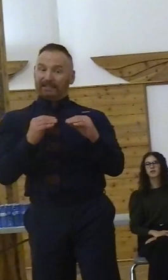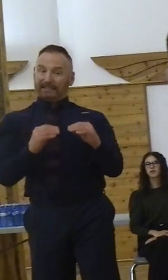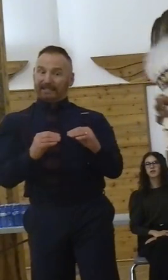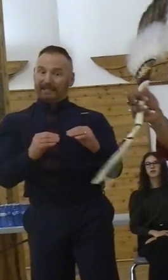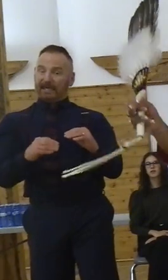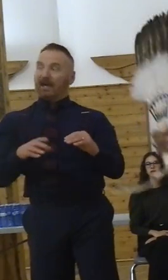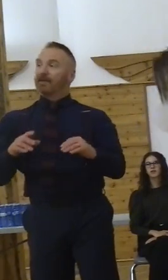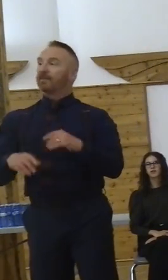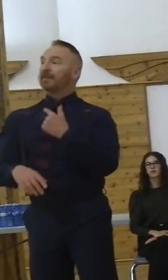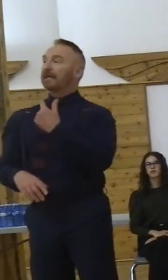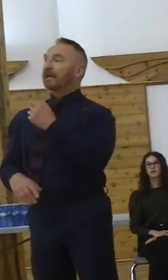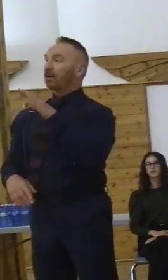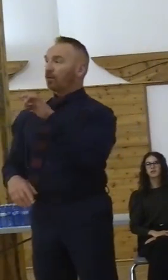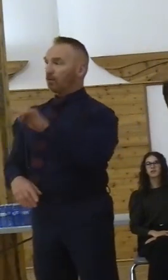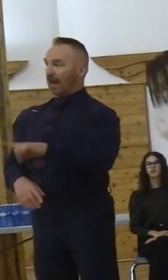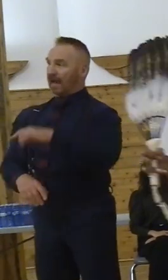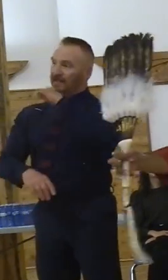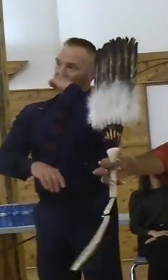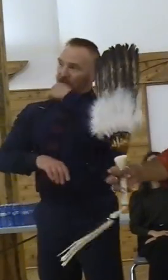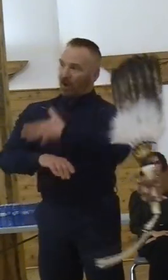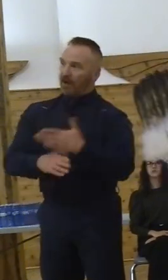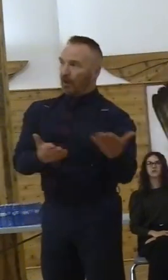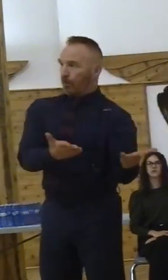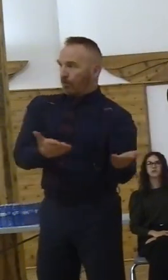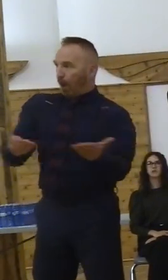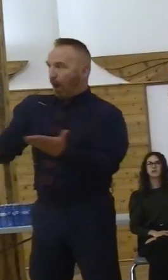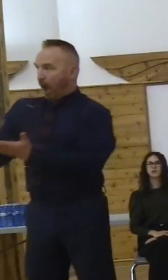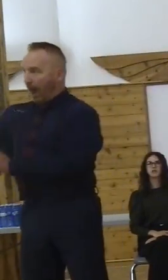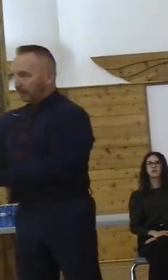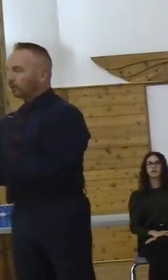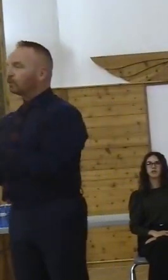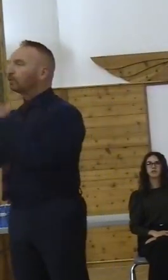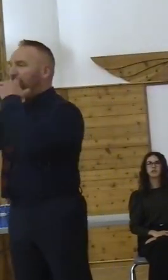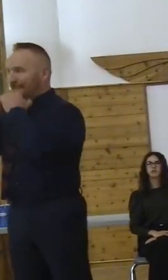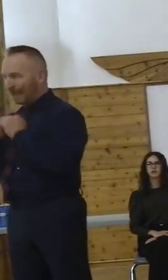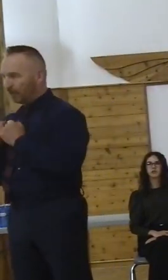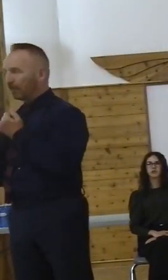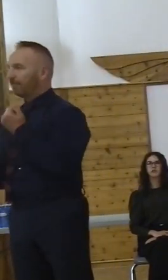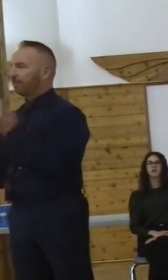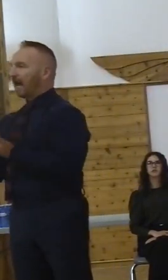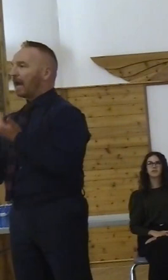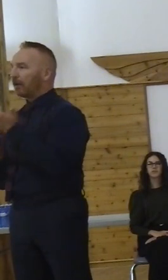and took her to the sacred fire when there was a grandfather down there.